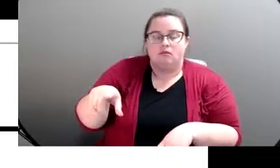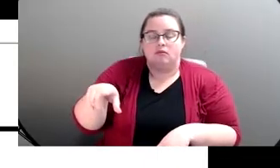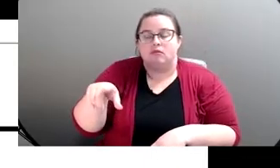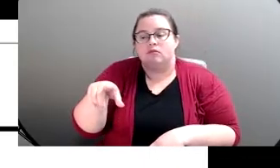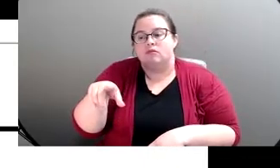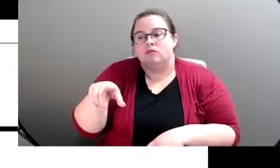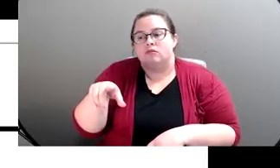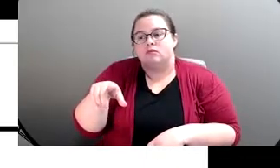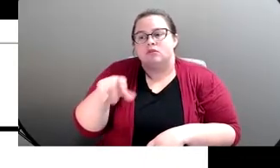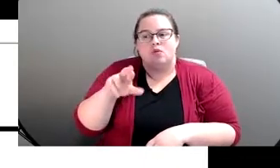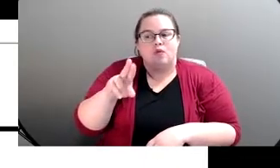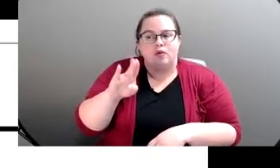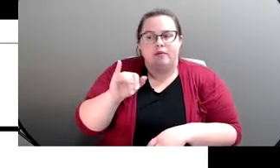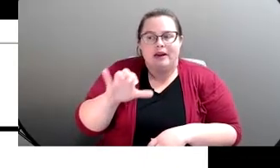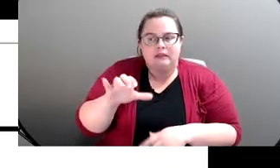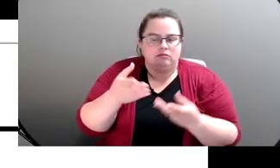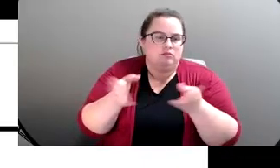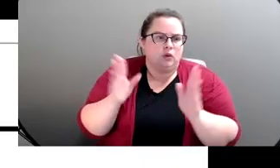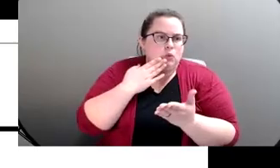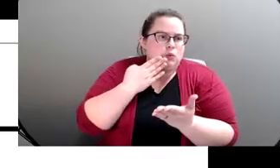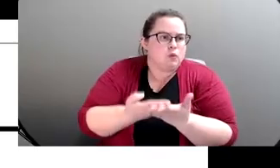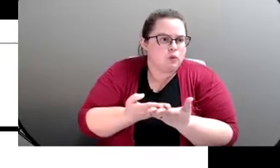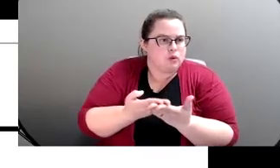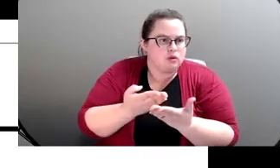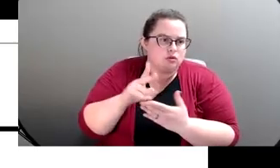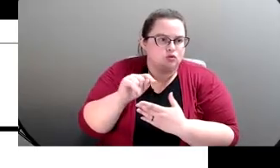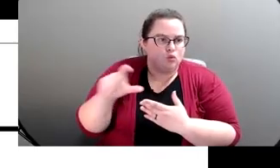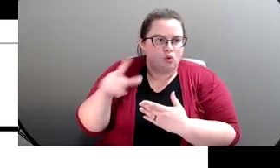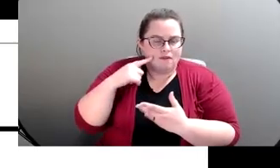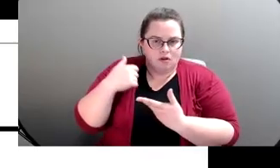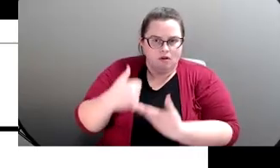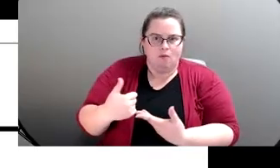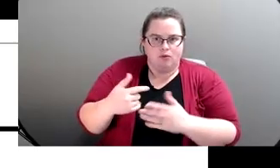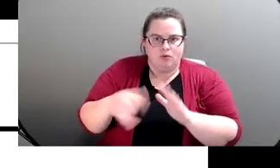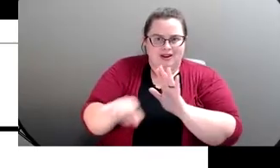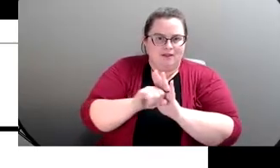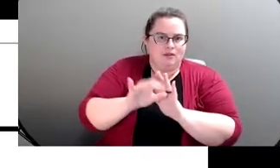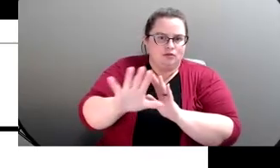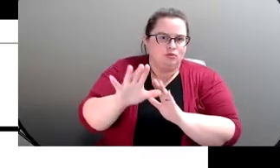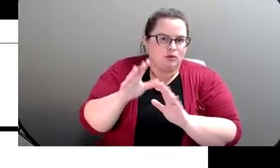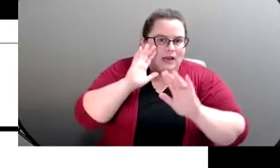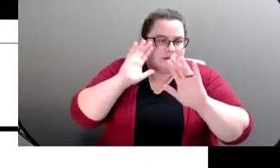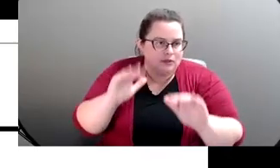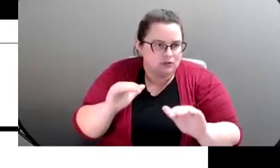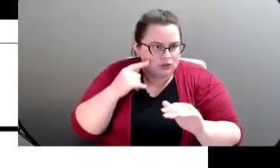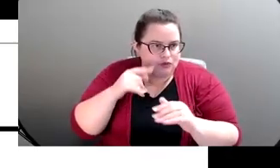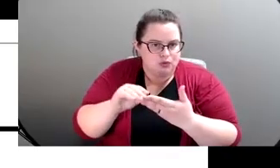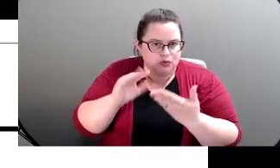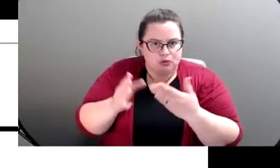rubrics in general are a good tool to help identify what your expectations are in the student's submission and in their coursework.